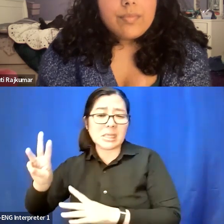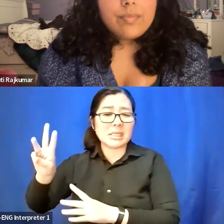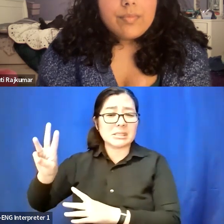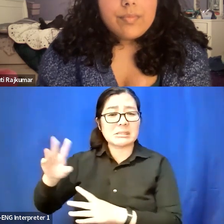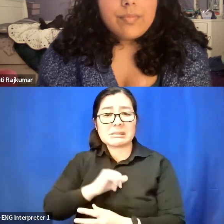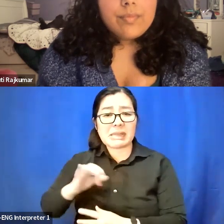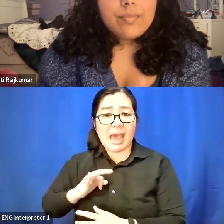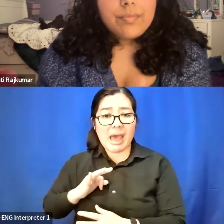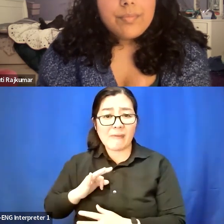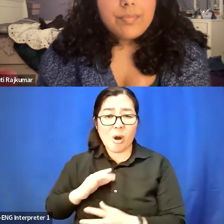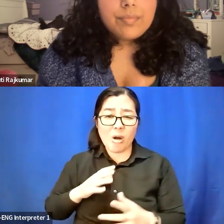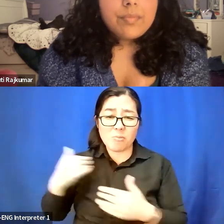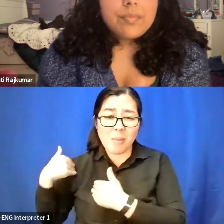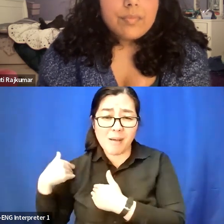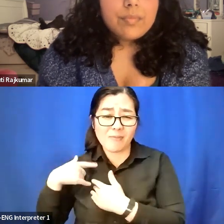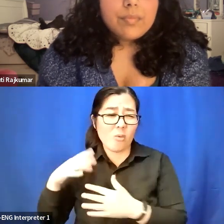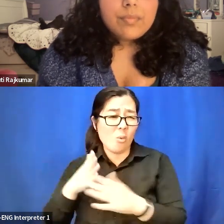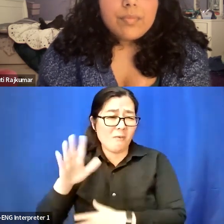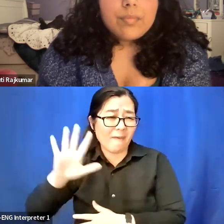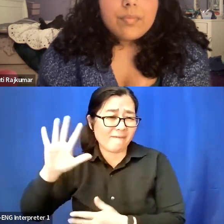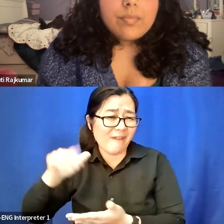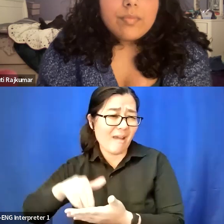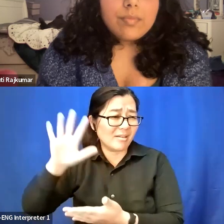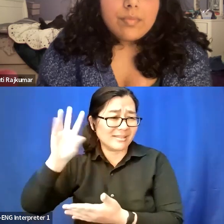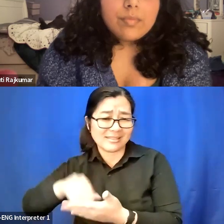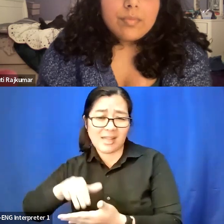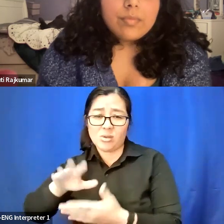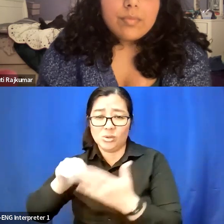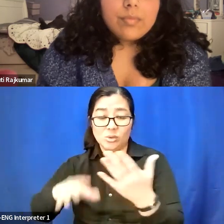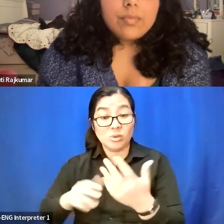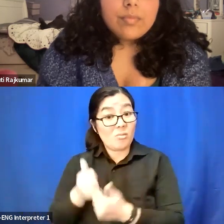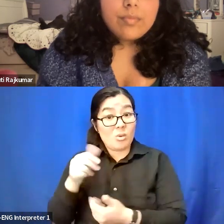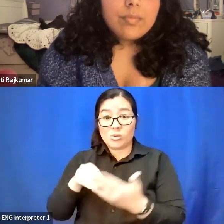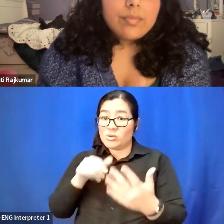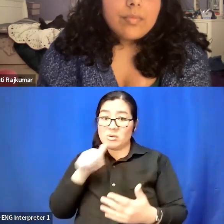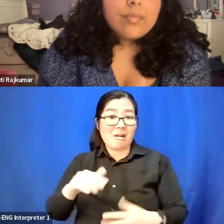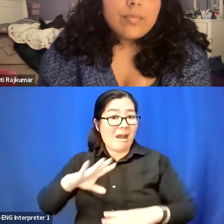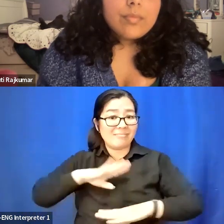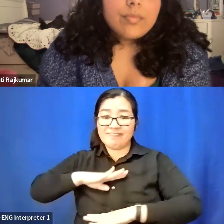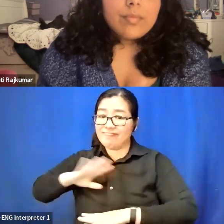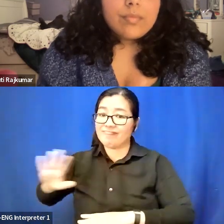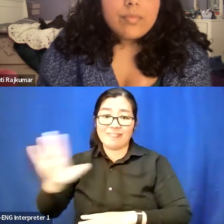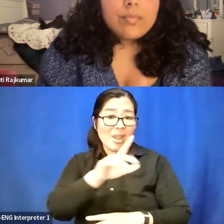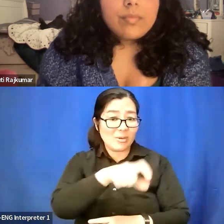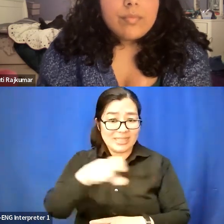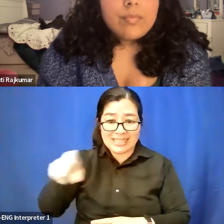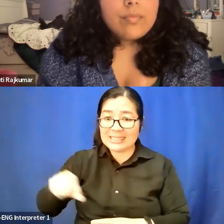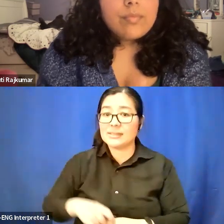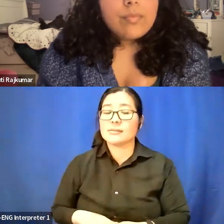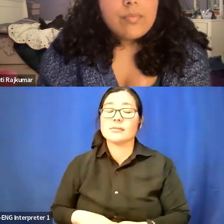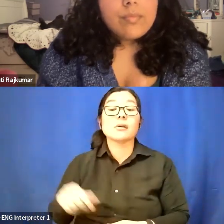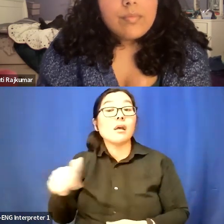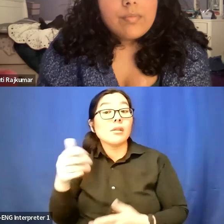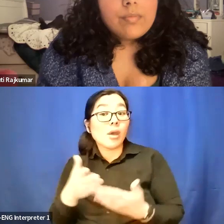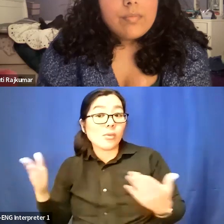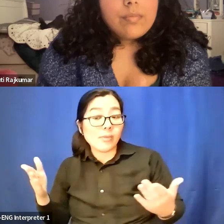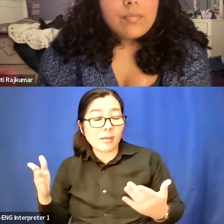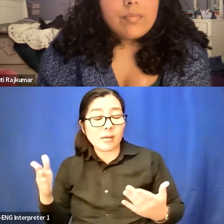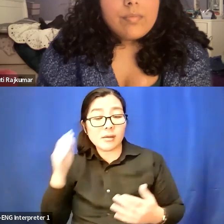So most students are not getting their needs met, and another thing is that only